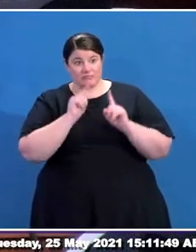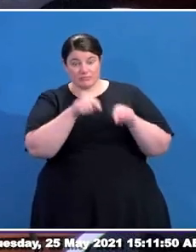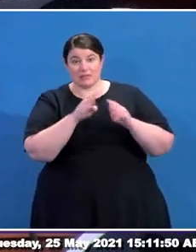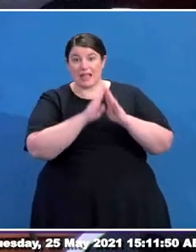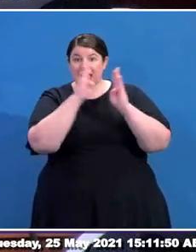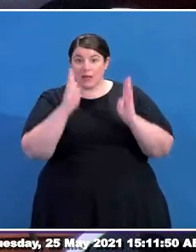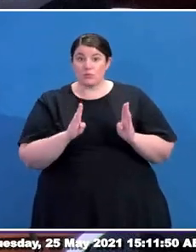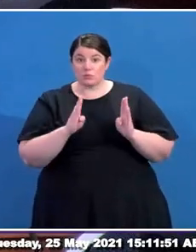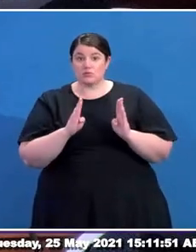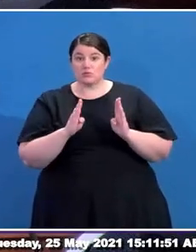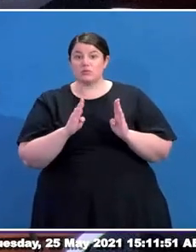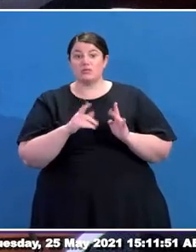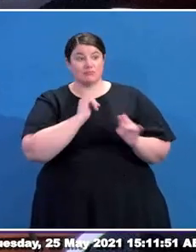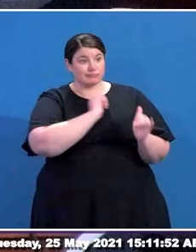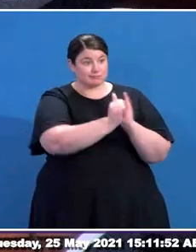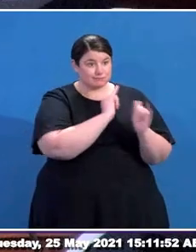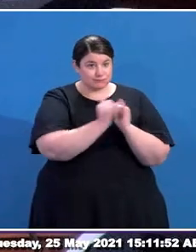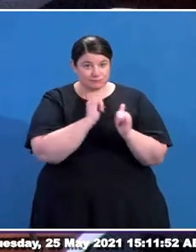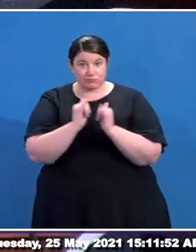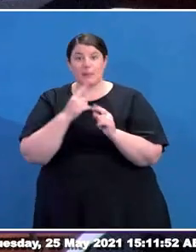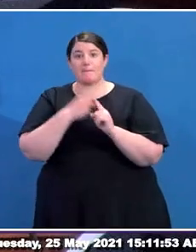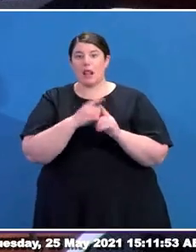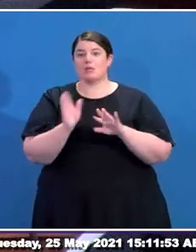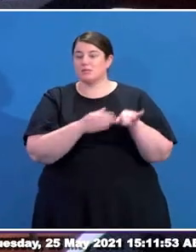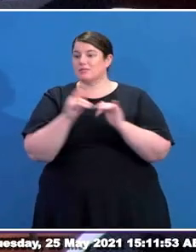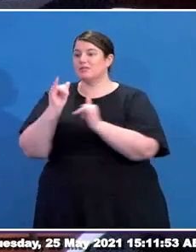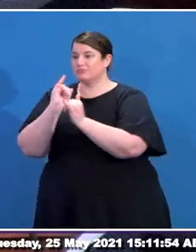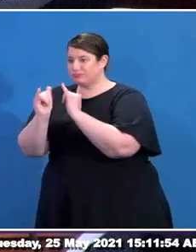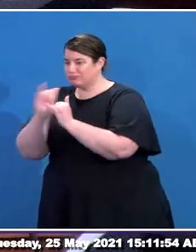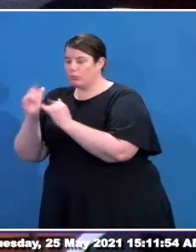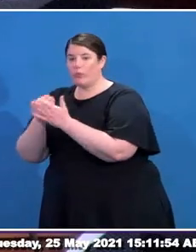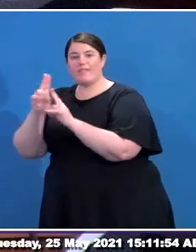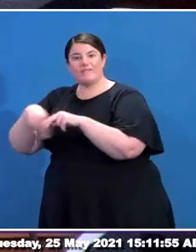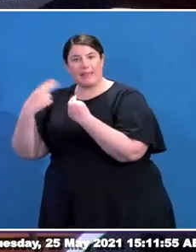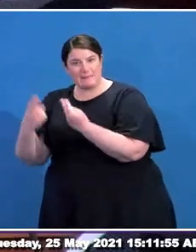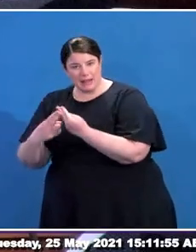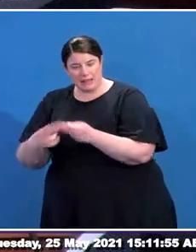conducted with the family members and, for the purpose of this report,